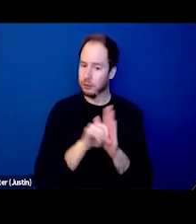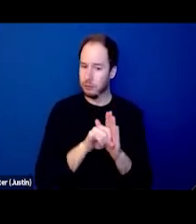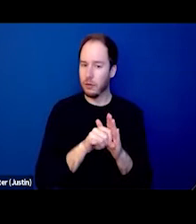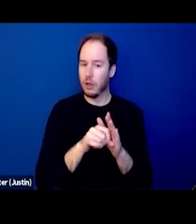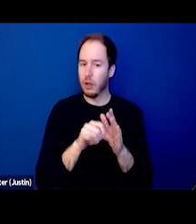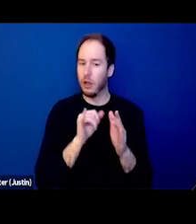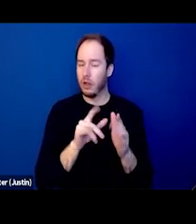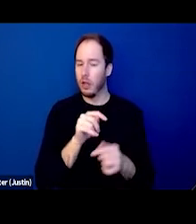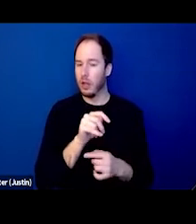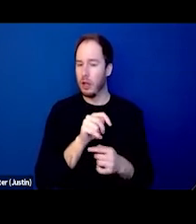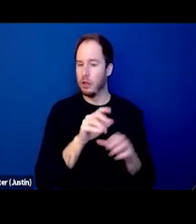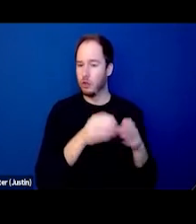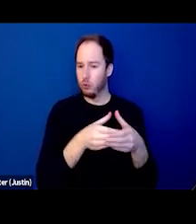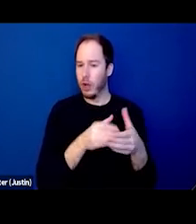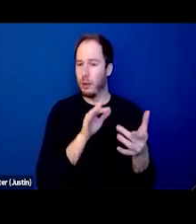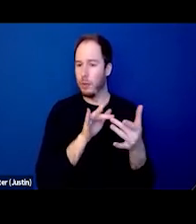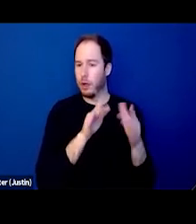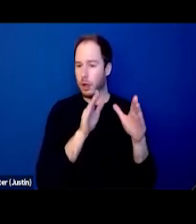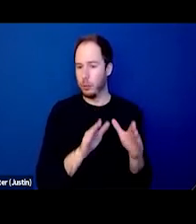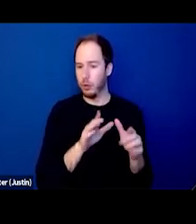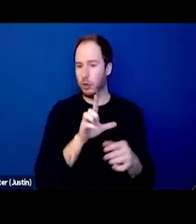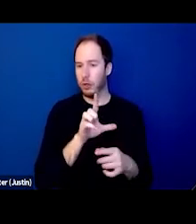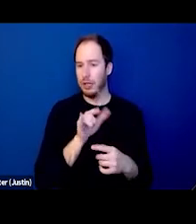that can be somebody that you may have a working relationship